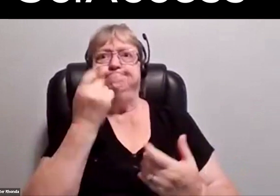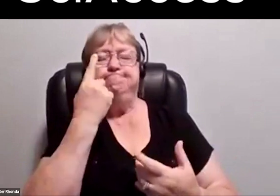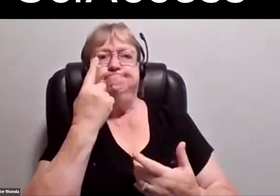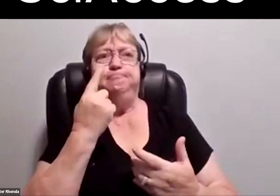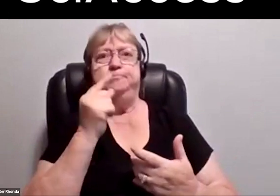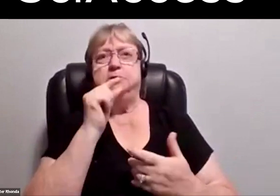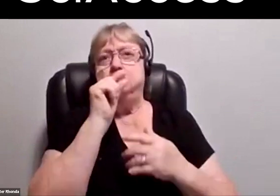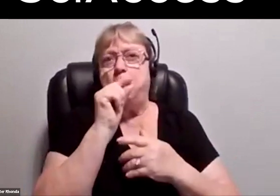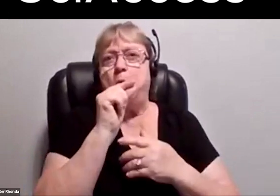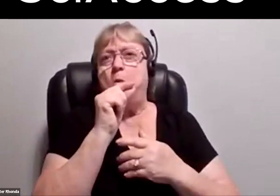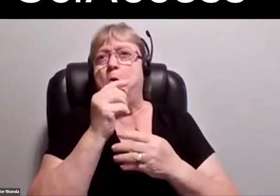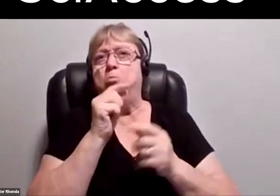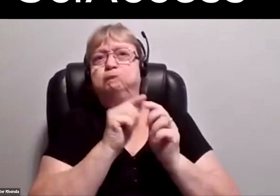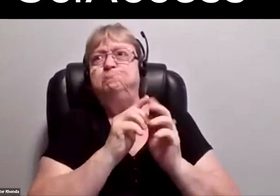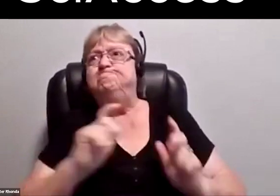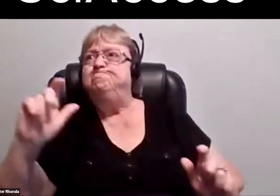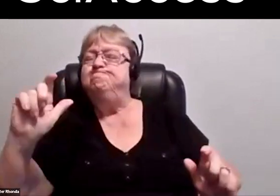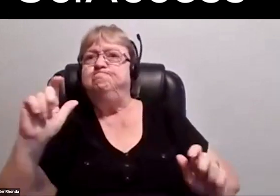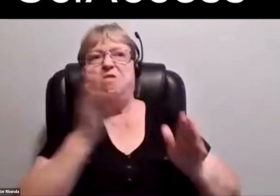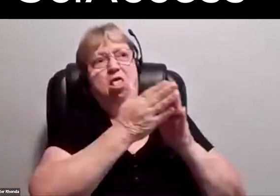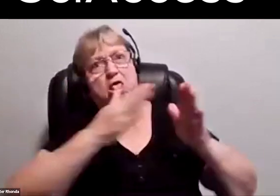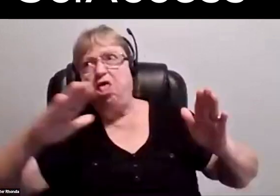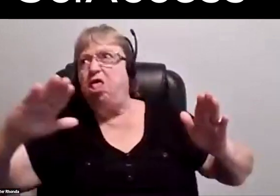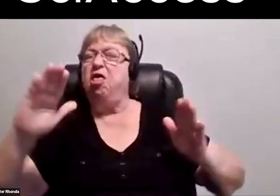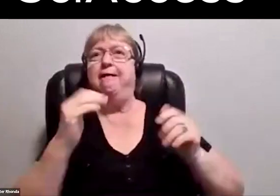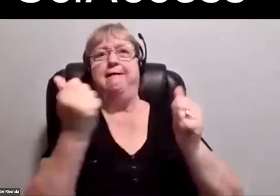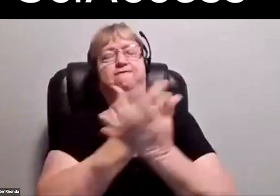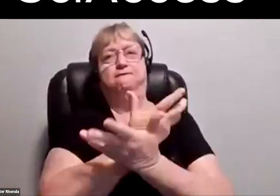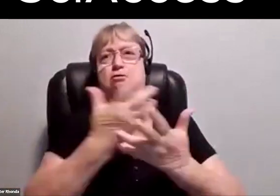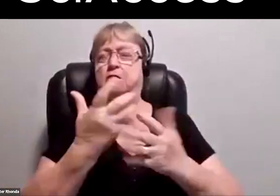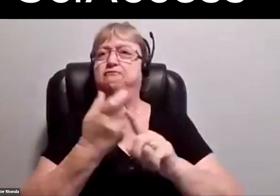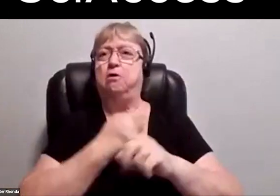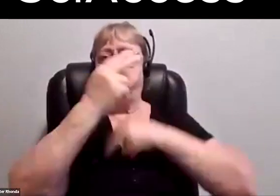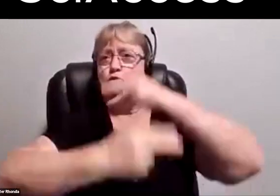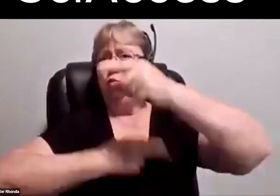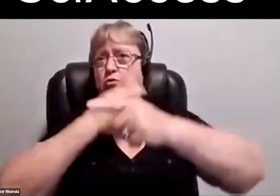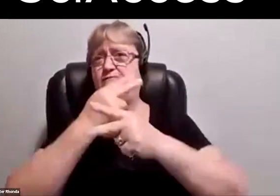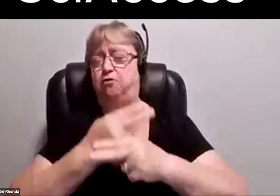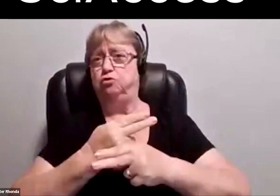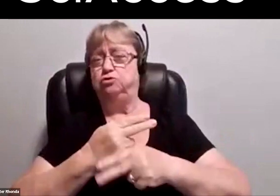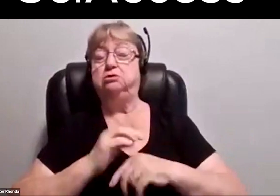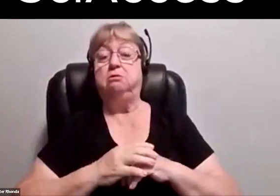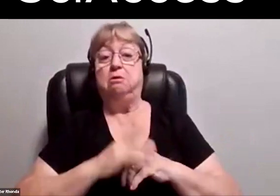in the universe to the largest things and everything in between. The magic of science is that we can develop